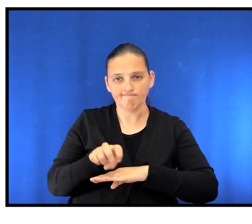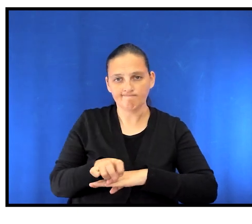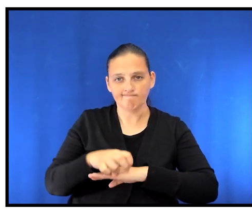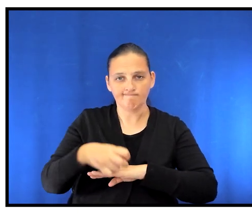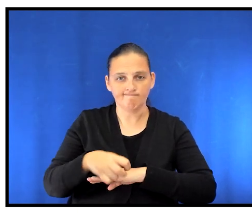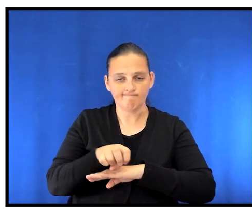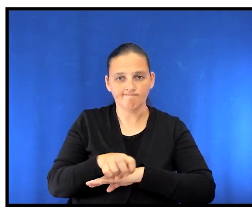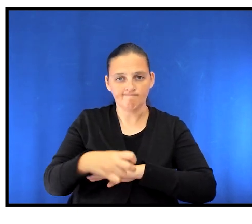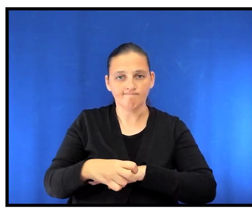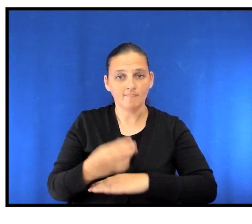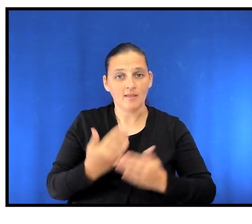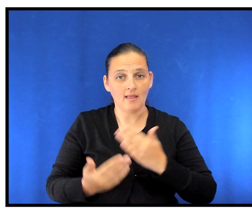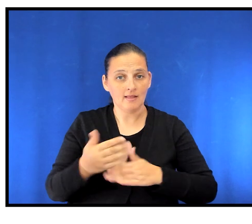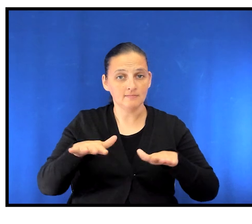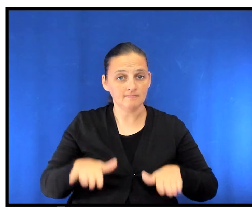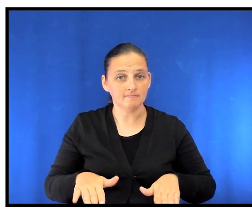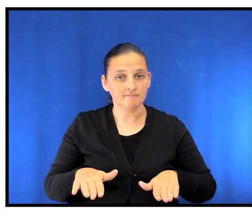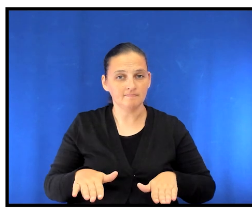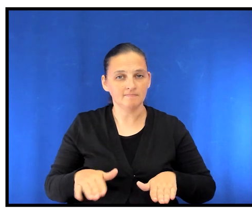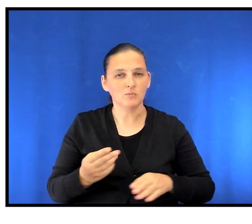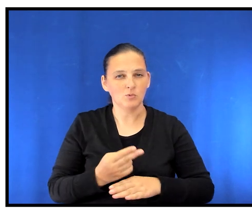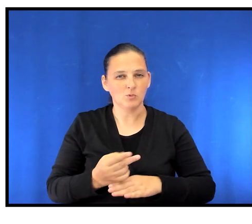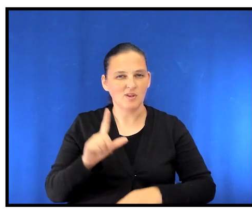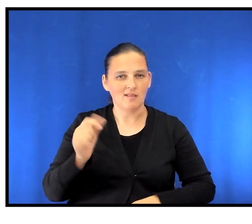Put both hands on your knees and use your leg muscles to stand up.